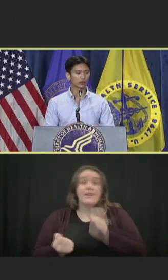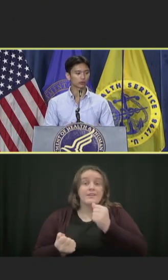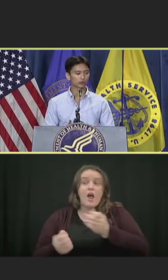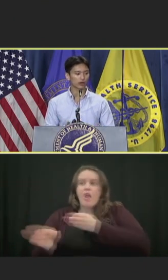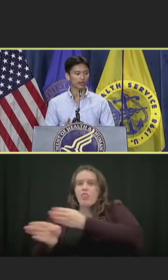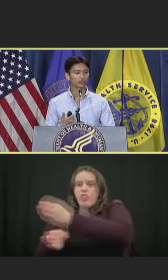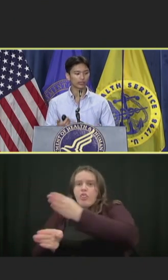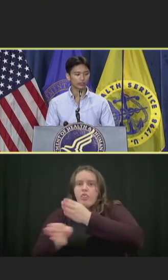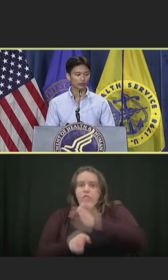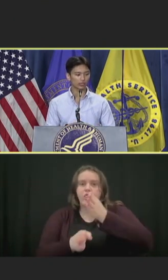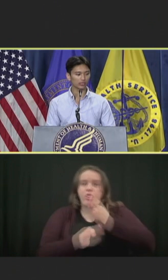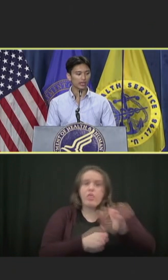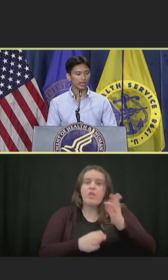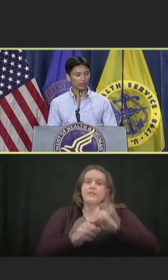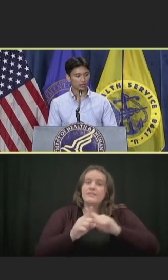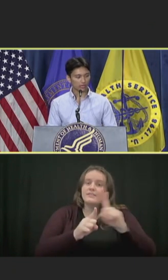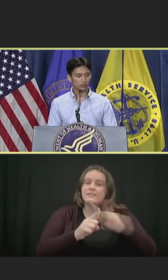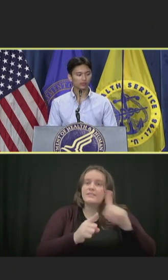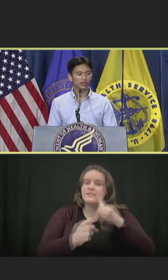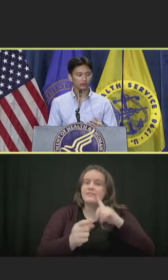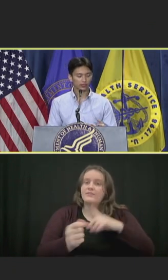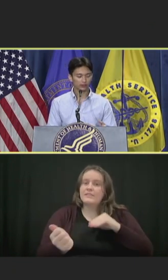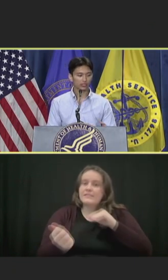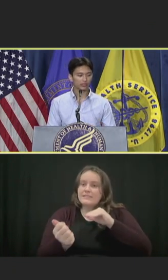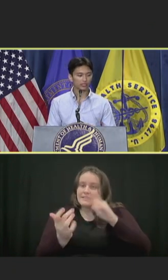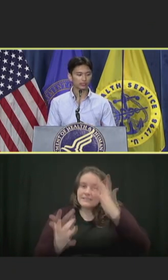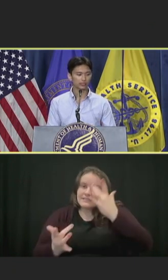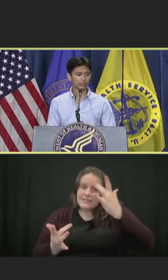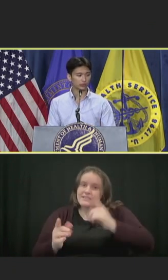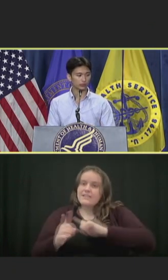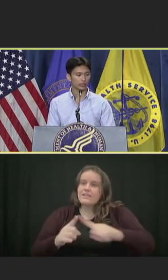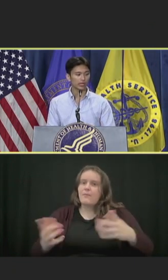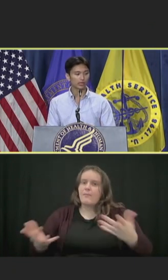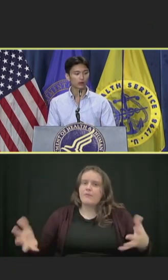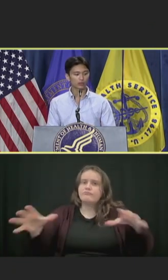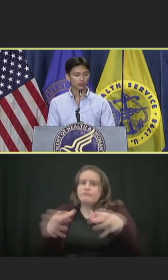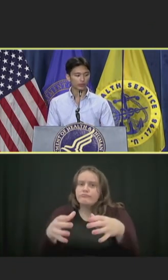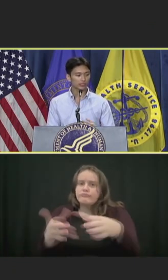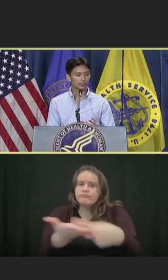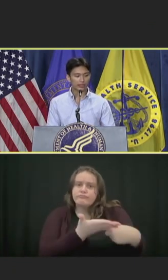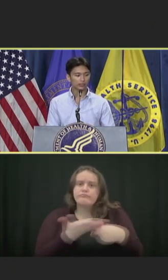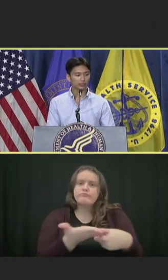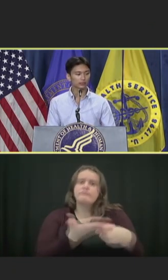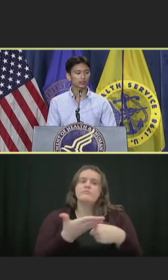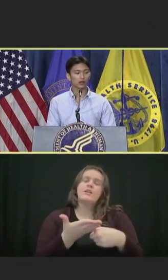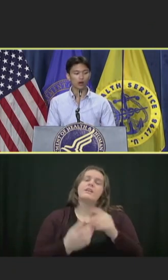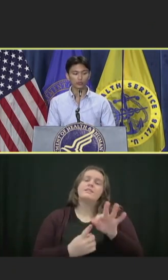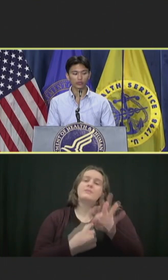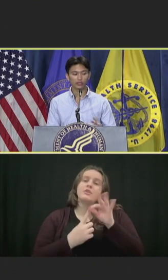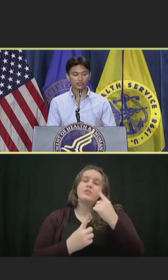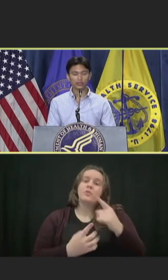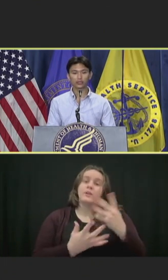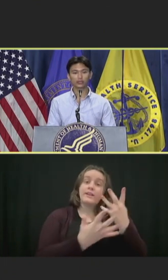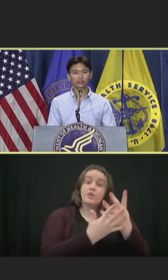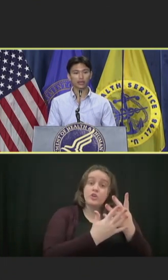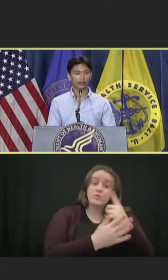trying to integrate HBV healthcare services into incarcerated settings, harm reduction settings,